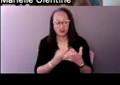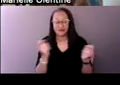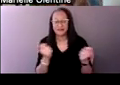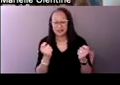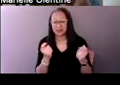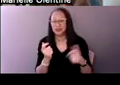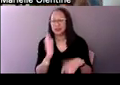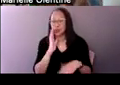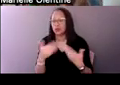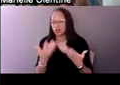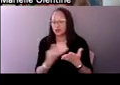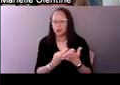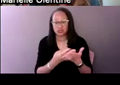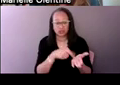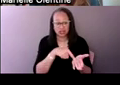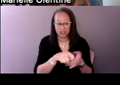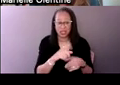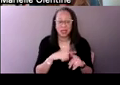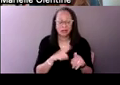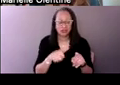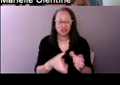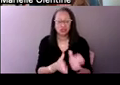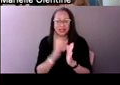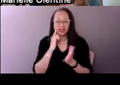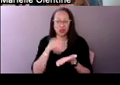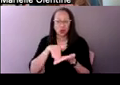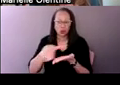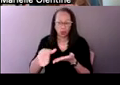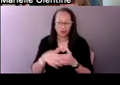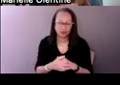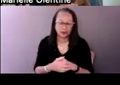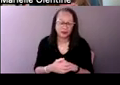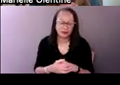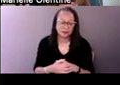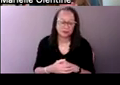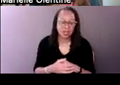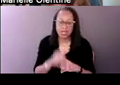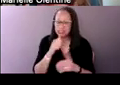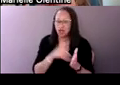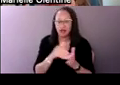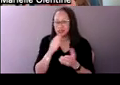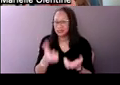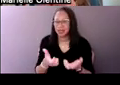Marielle, what did you guys ask for on your festival front? I was really grateful for this